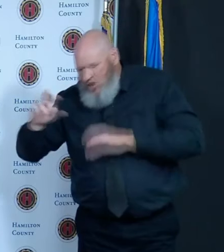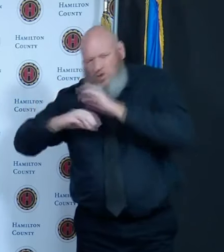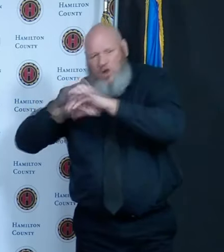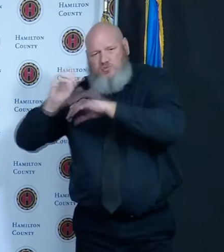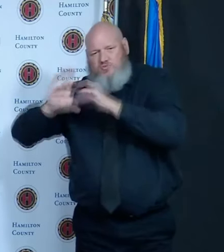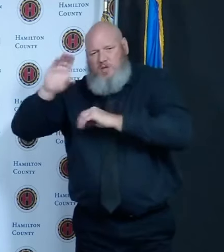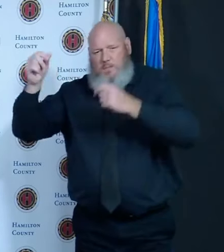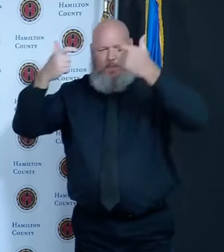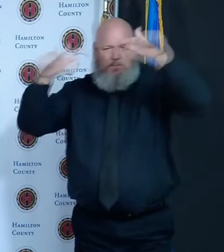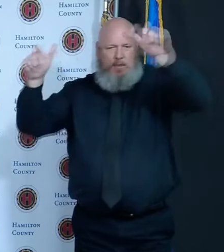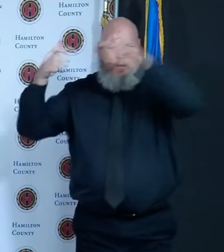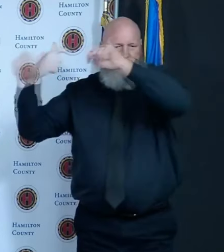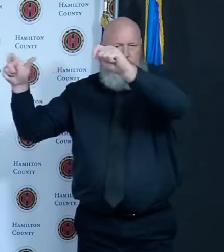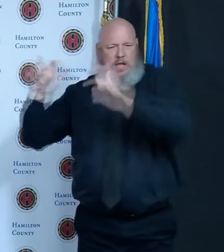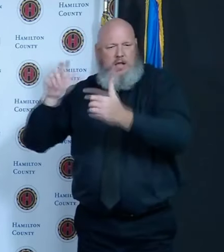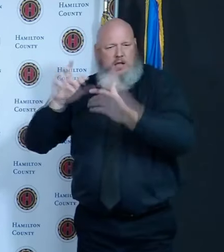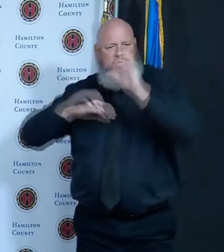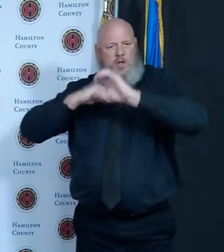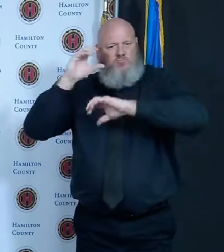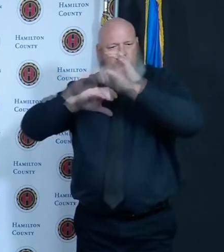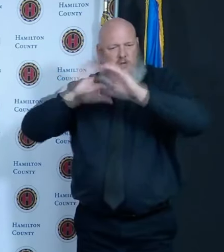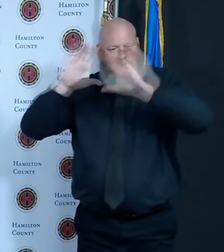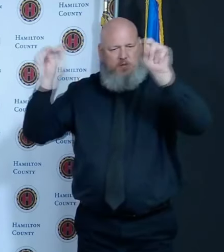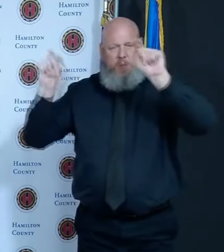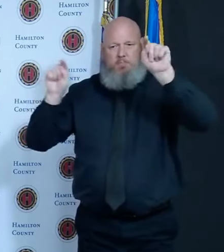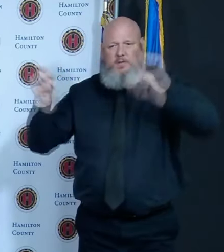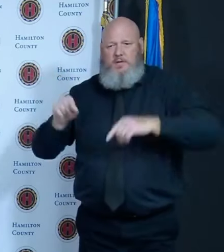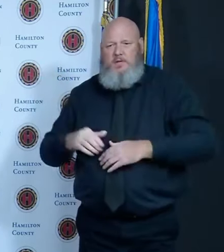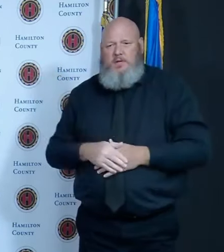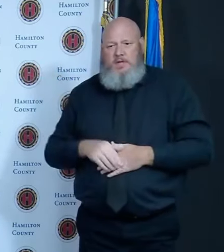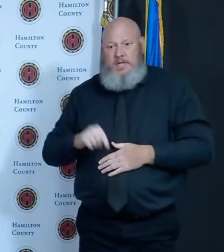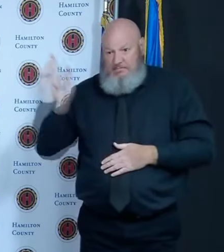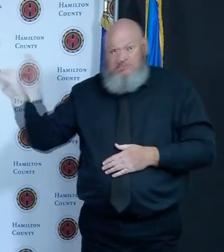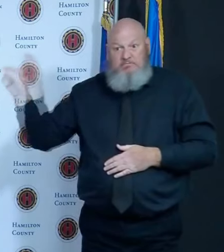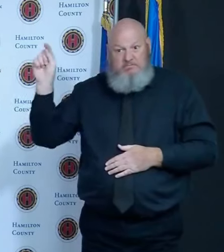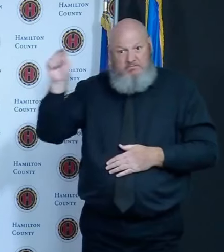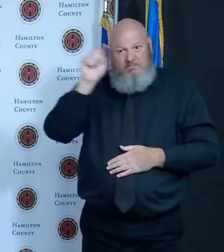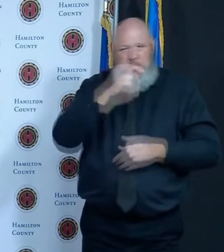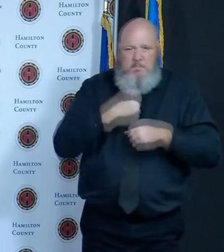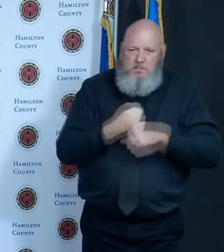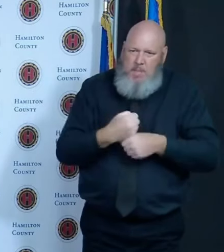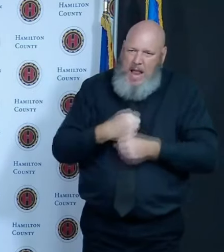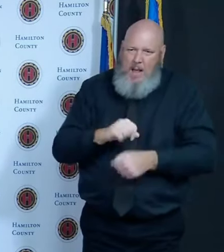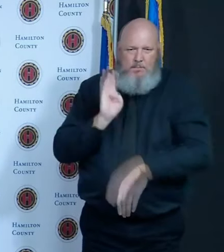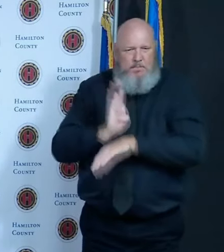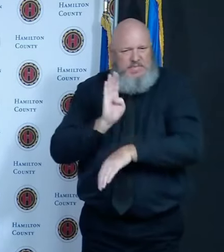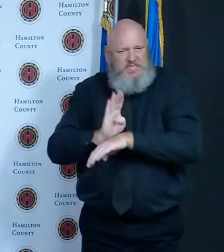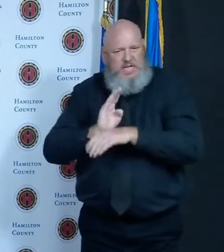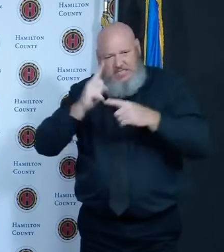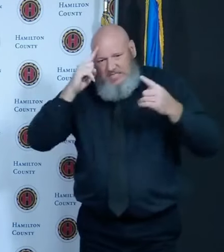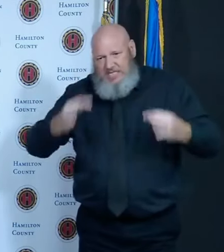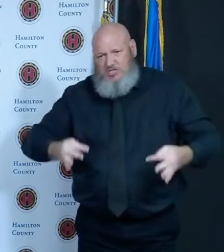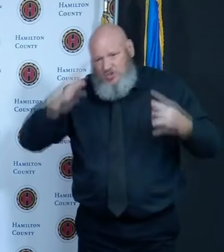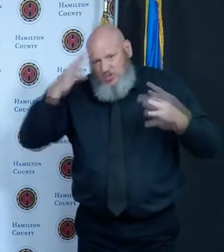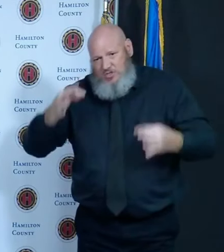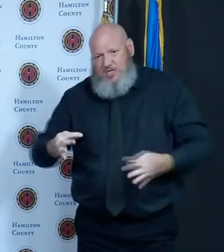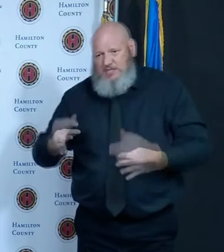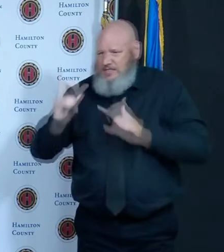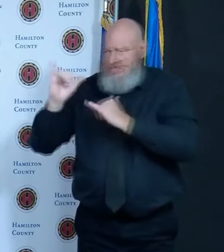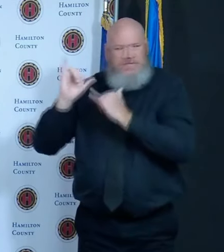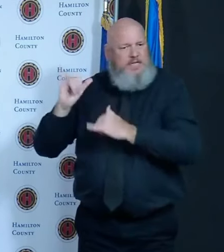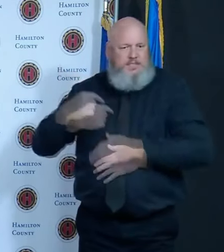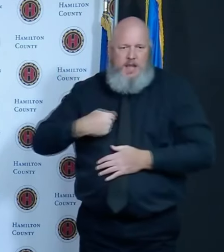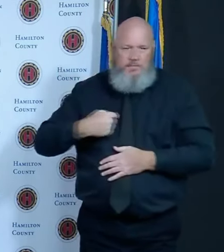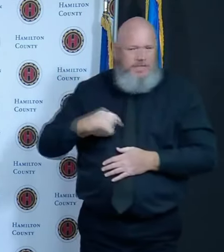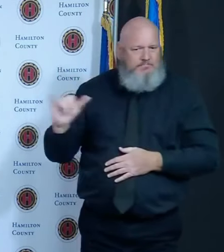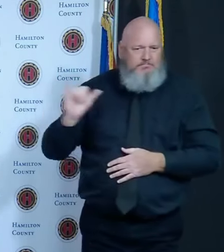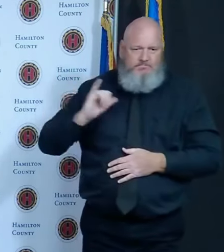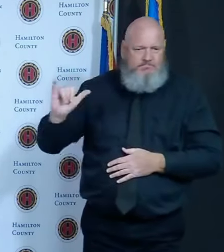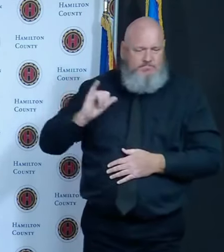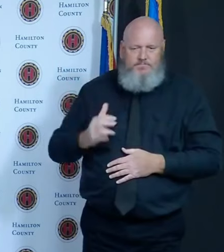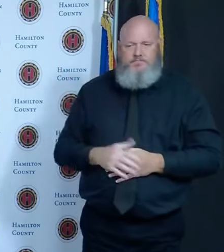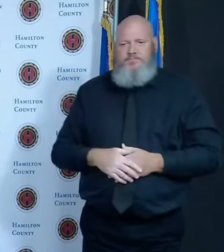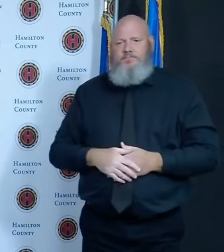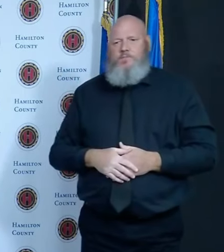are having to make business decisions similar to what I was describing when I talked